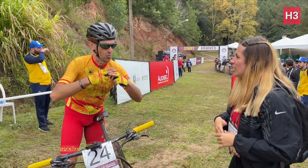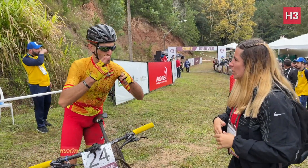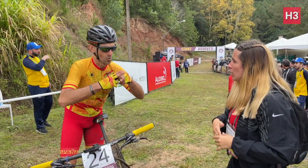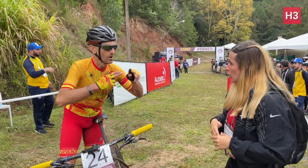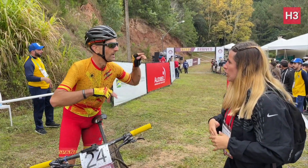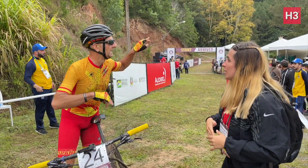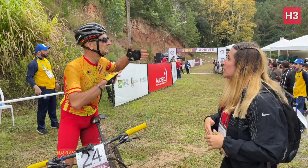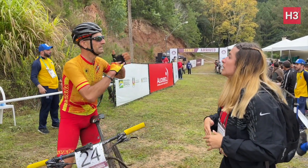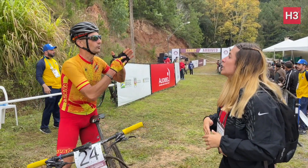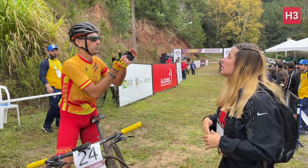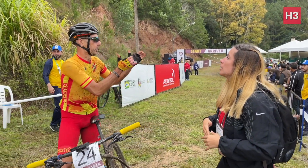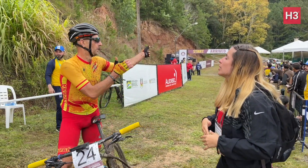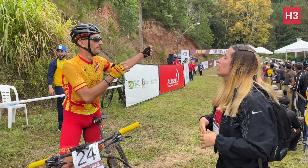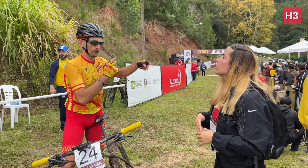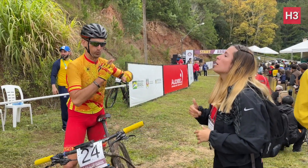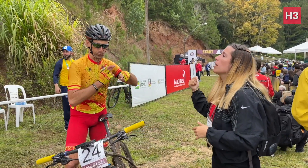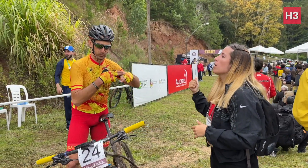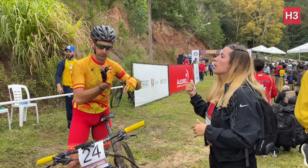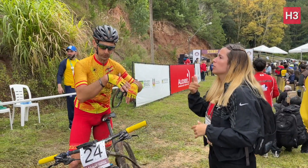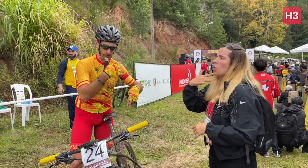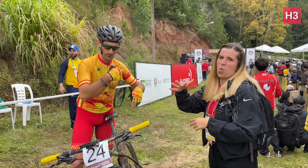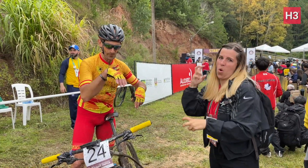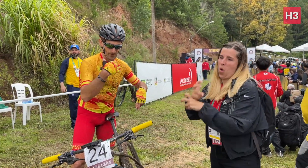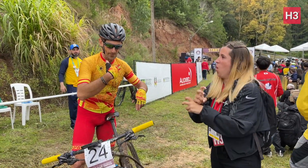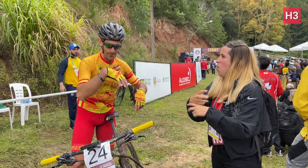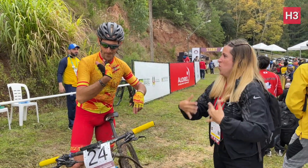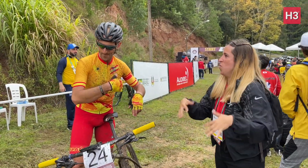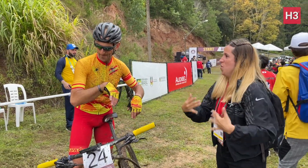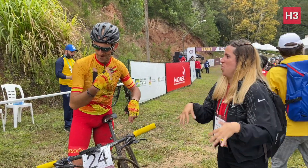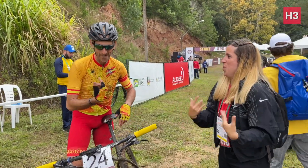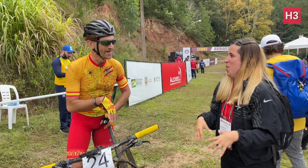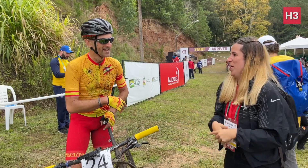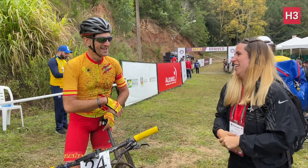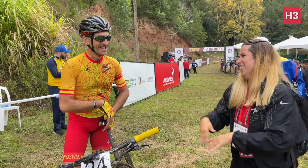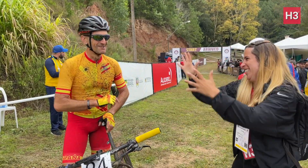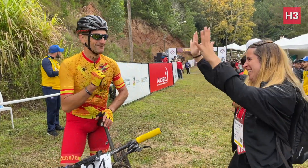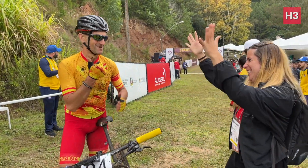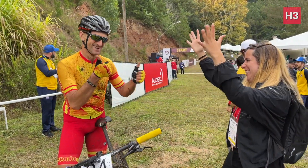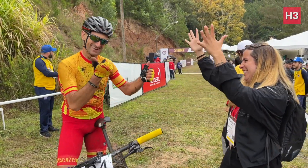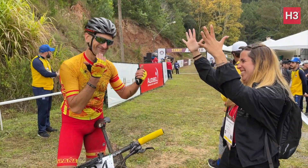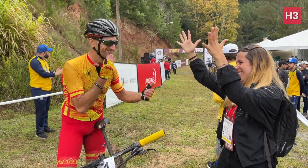The last part of the course was the hardest of all. Thanks.